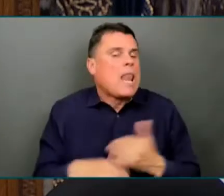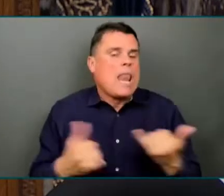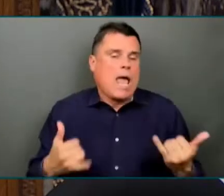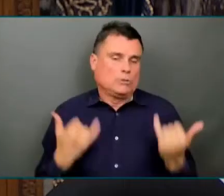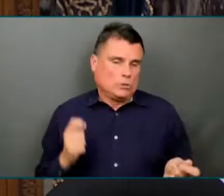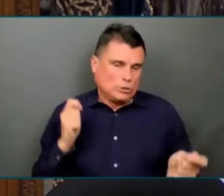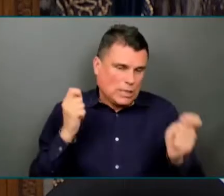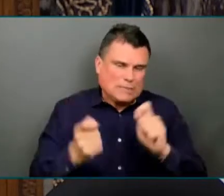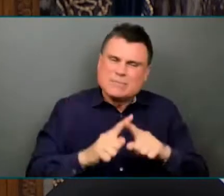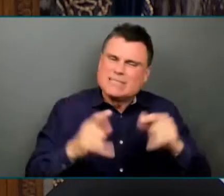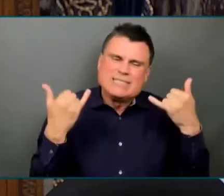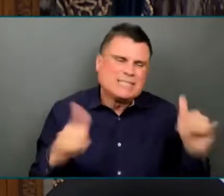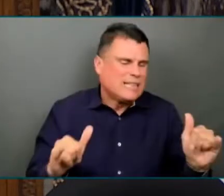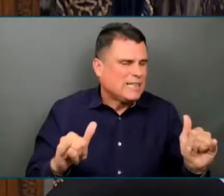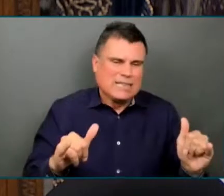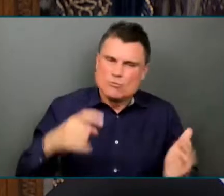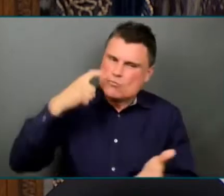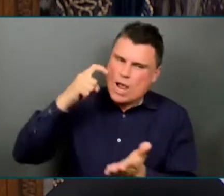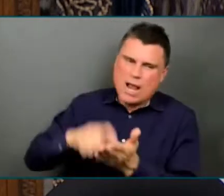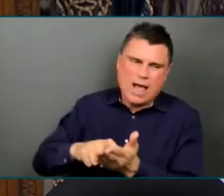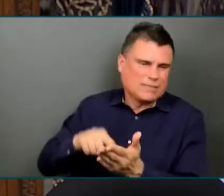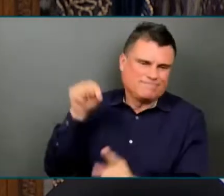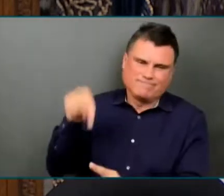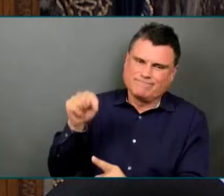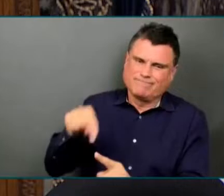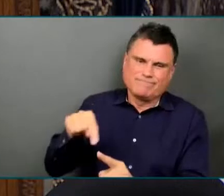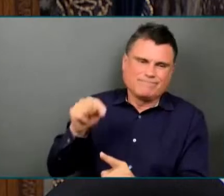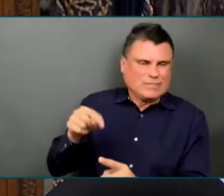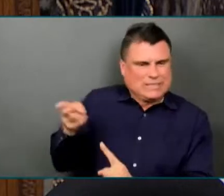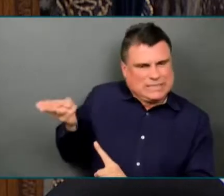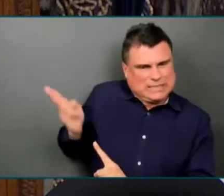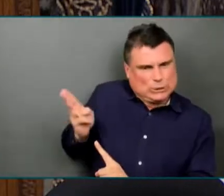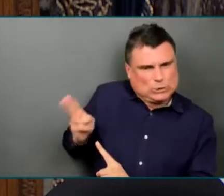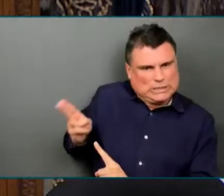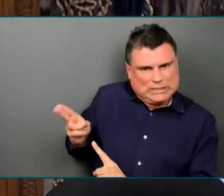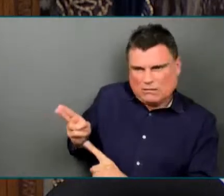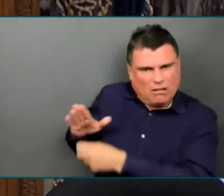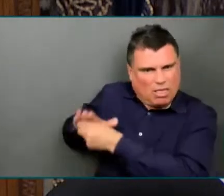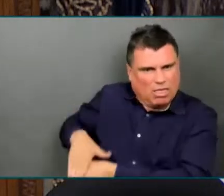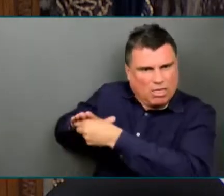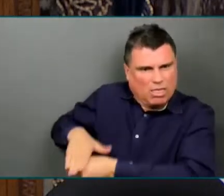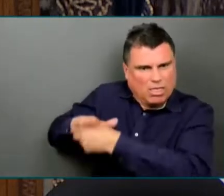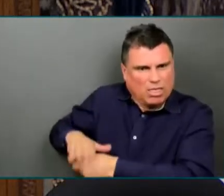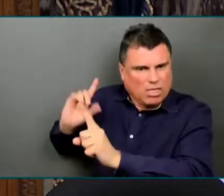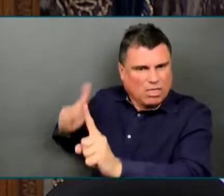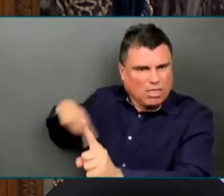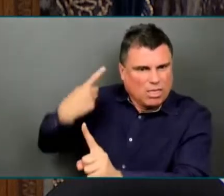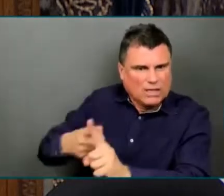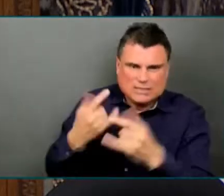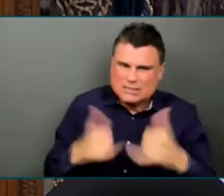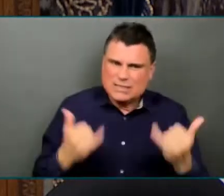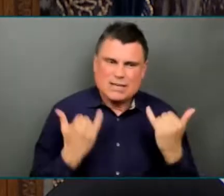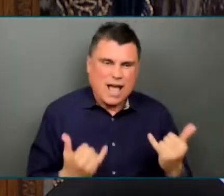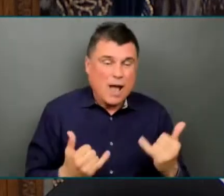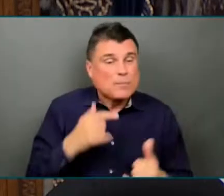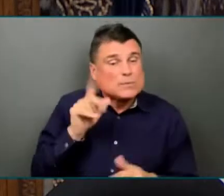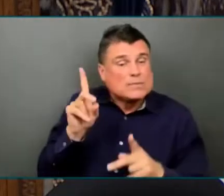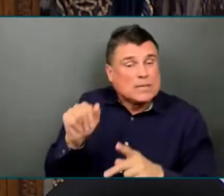There are over 926,000 British Columbians over the age of 15 that have a disability. This makes up